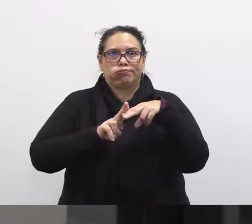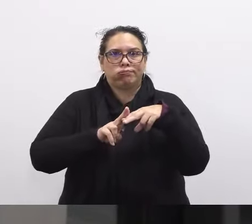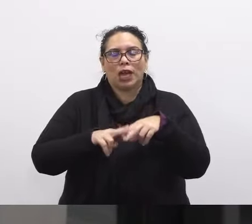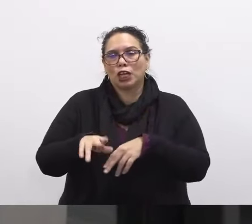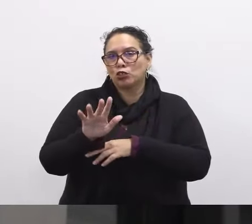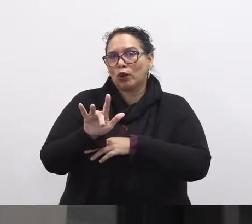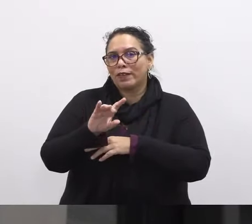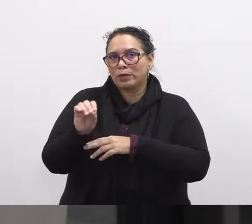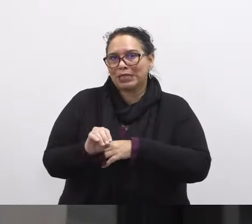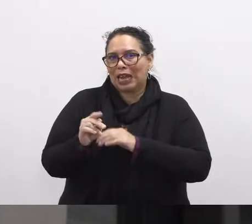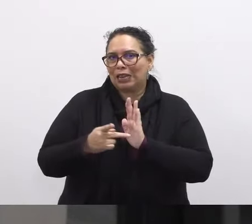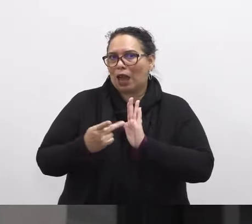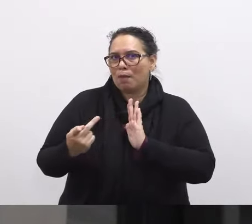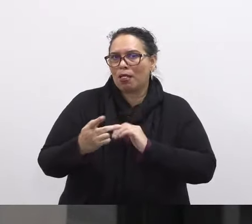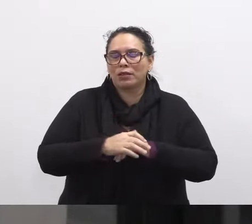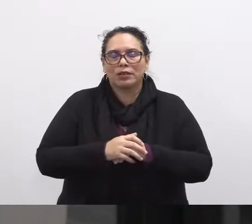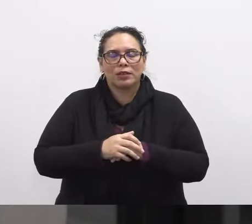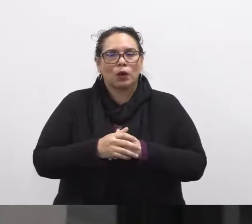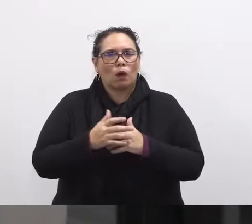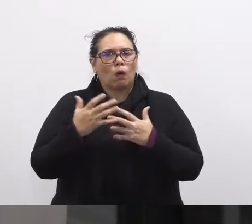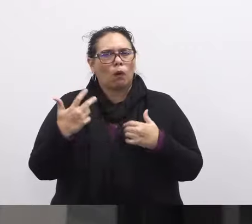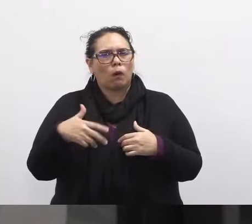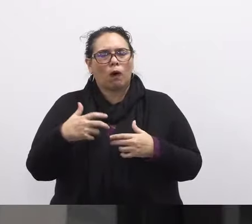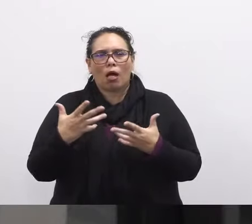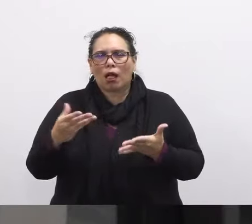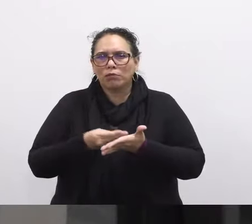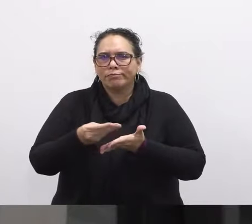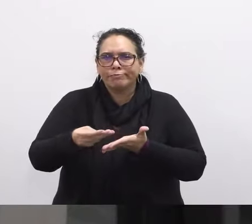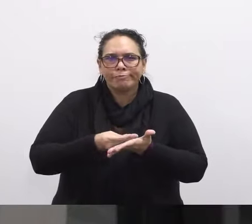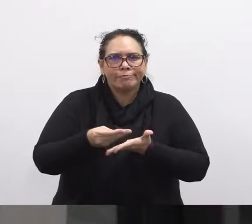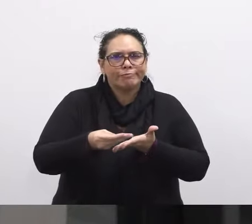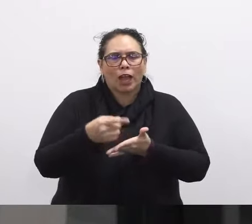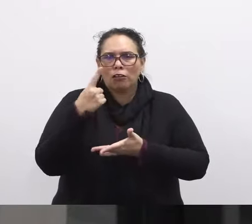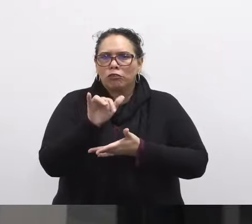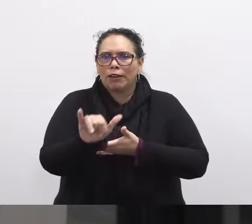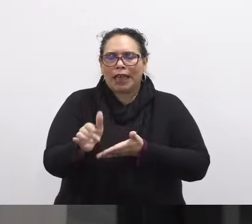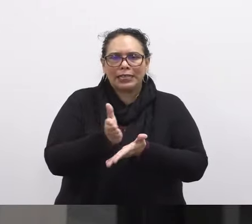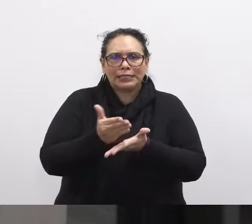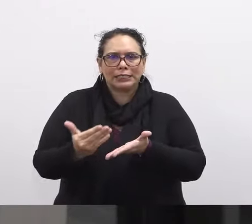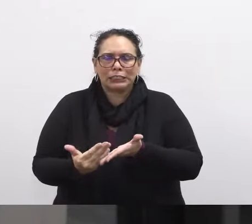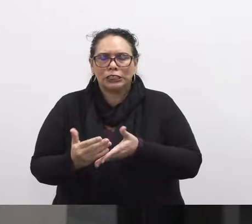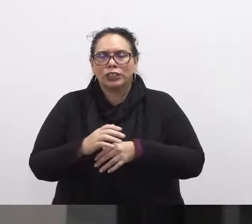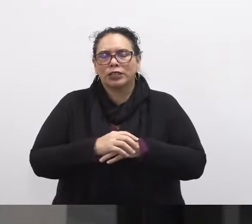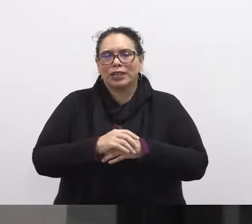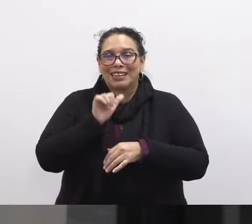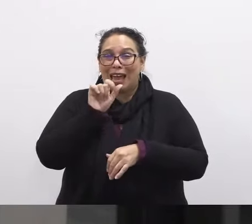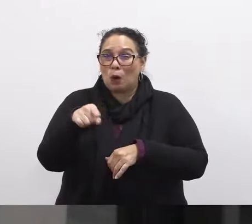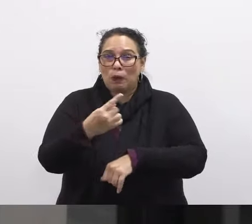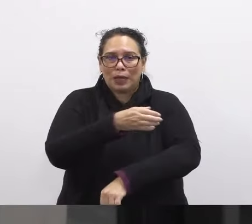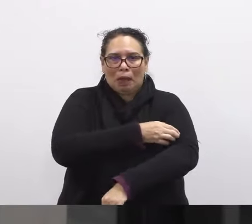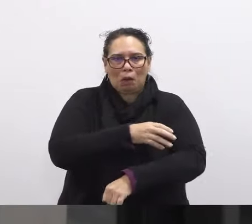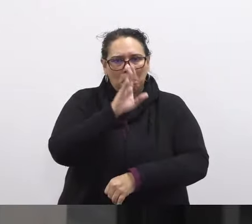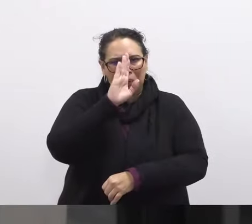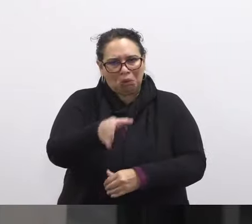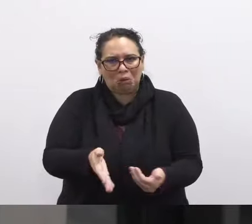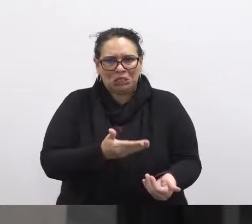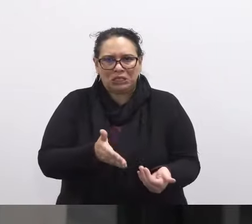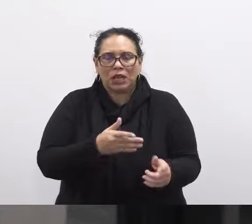Enormous amounts of capital are pouring into this sector, not only in power, which is relatively straightforward, but in areas of the economy